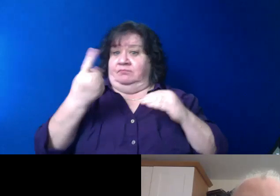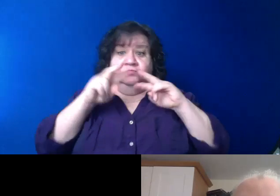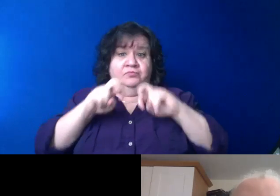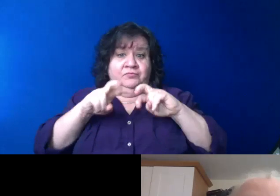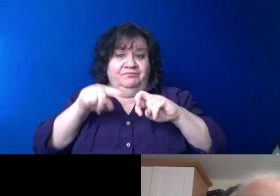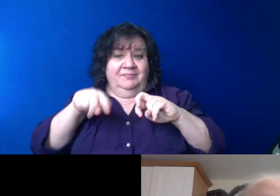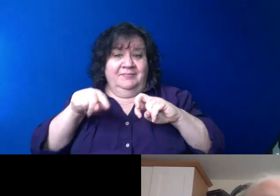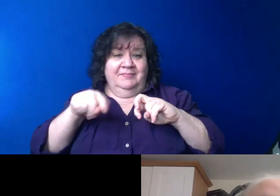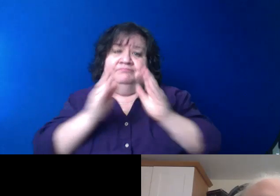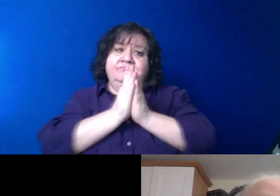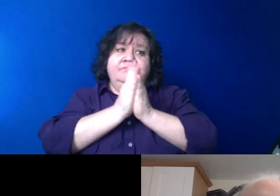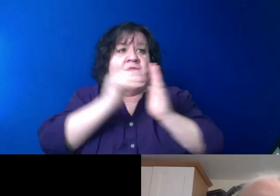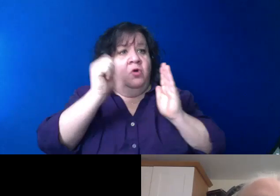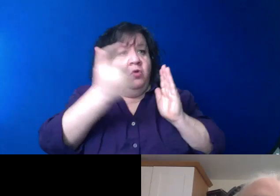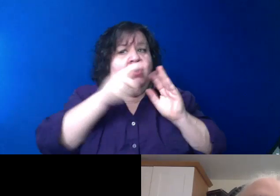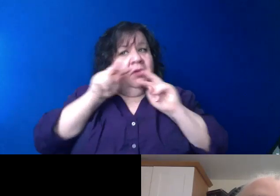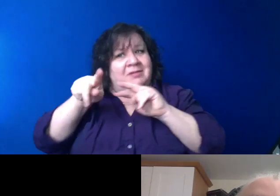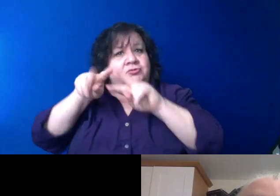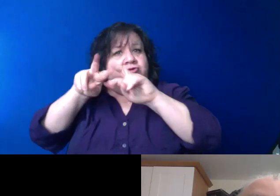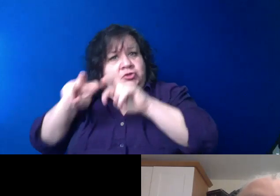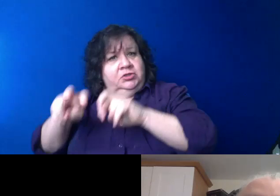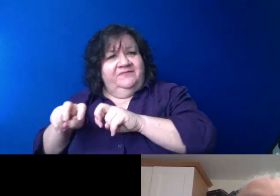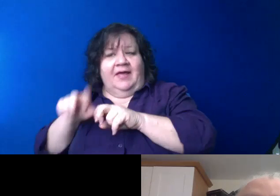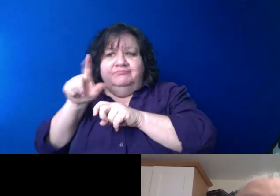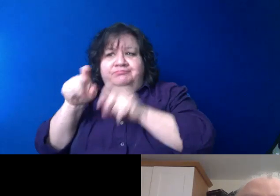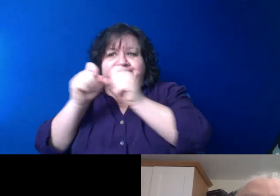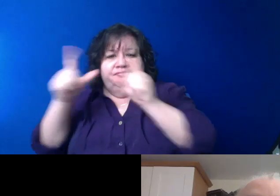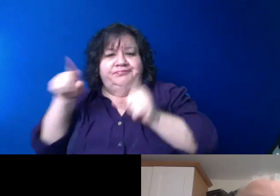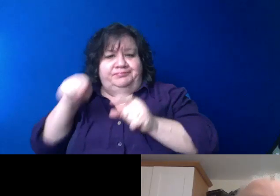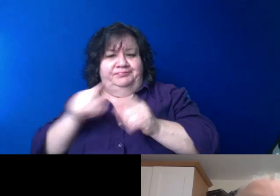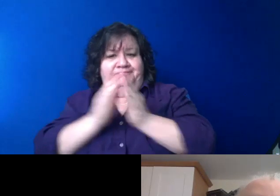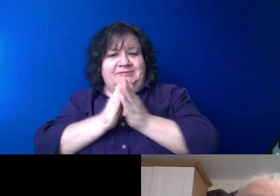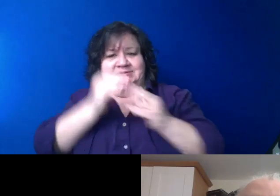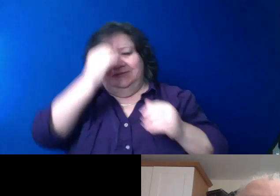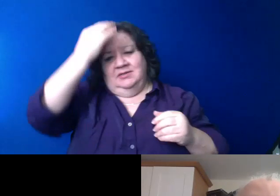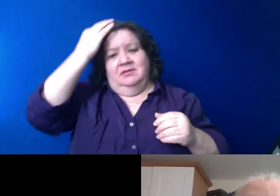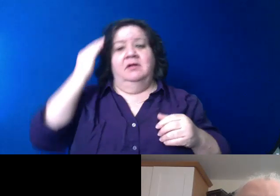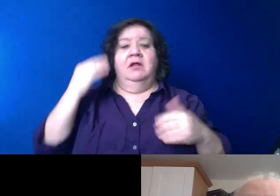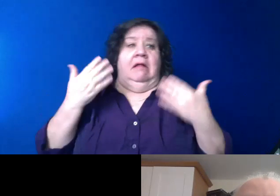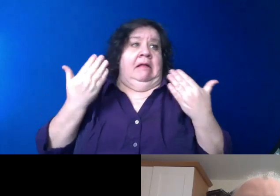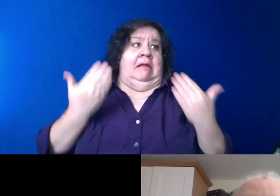i know we have them etf here also you know you you spoke there about accessibility being a key thing